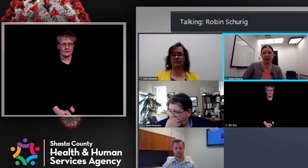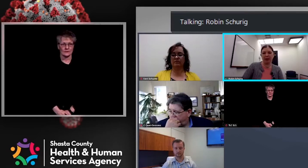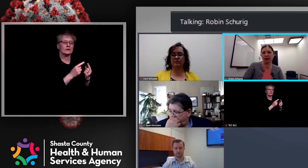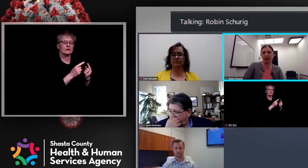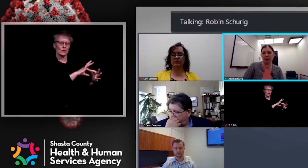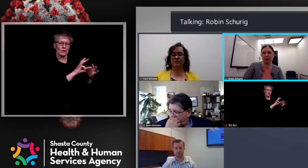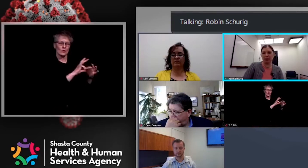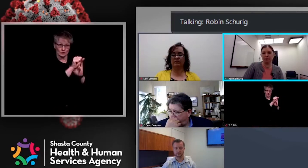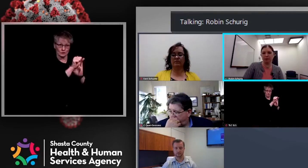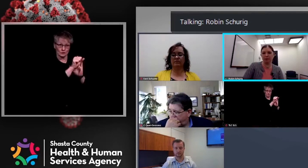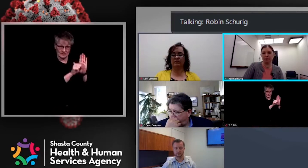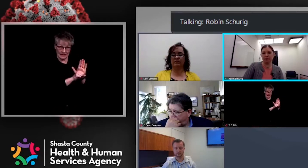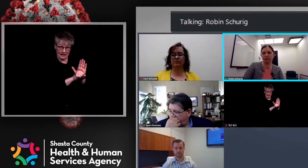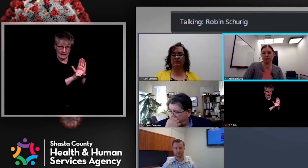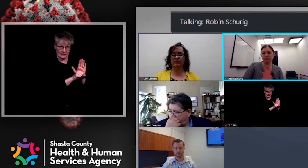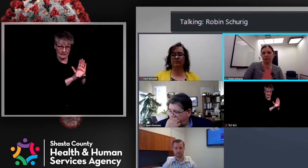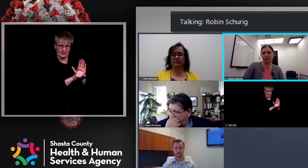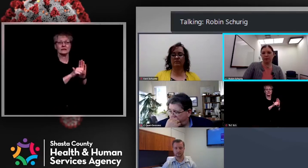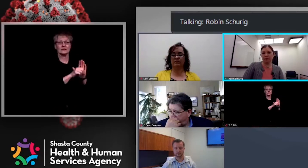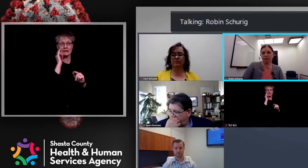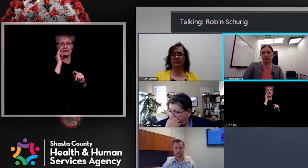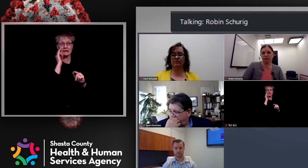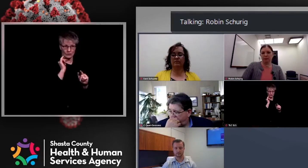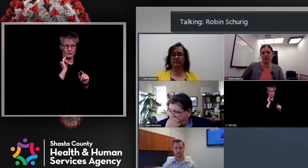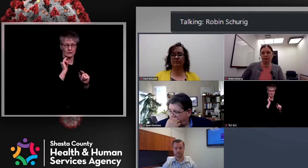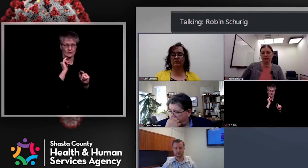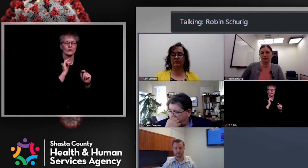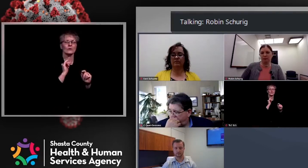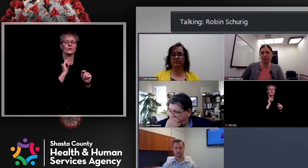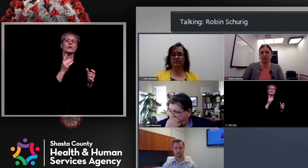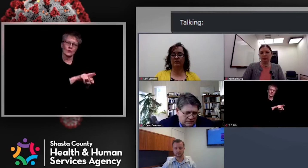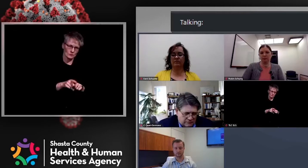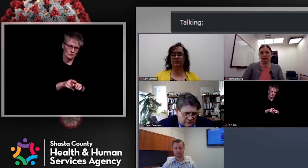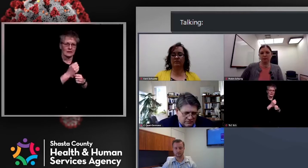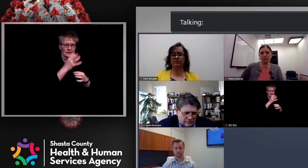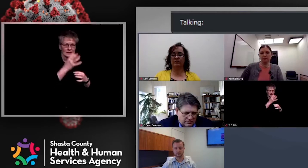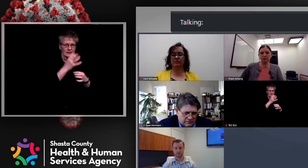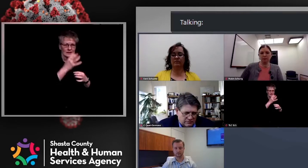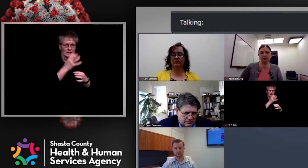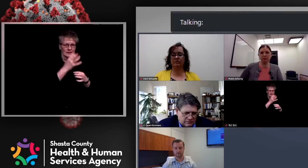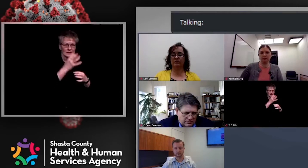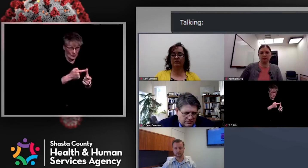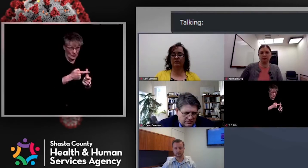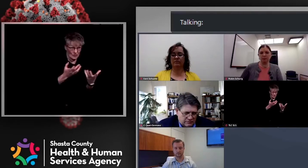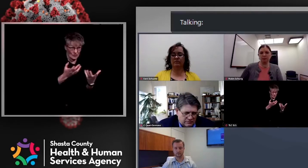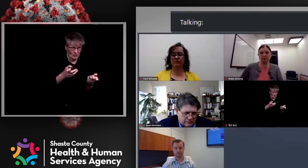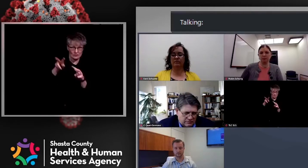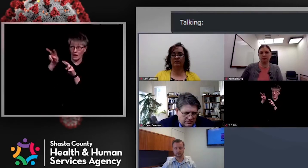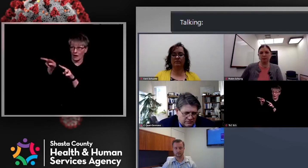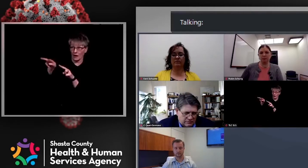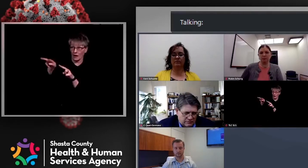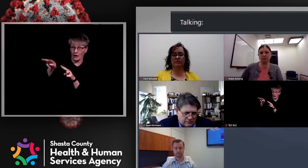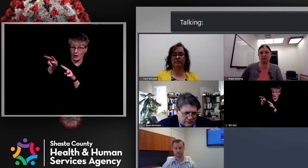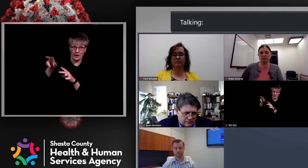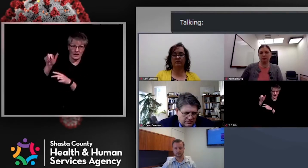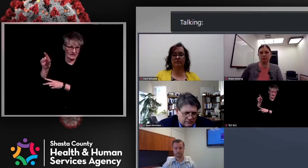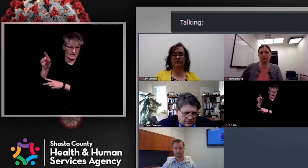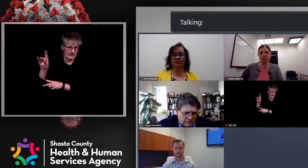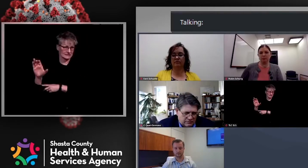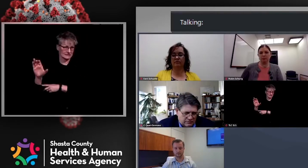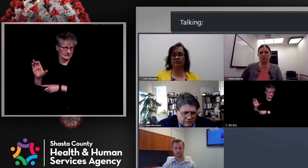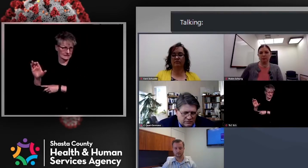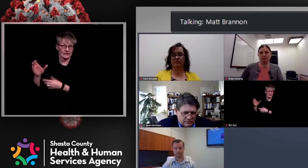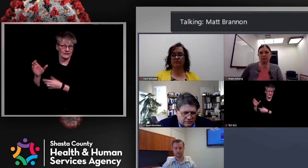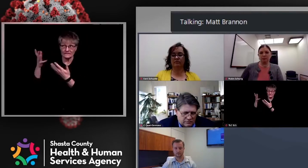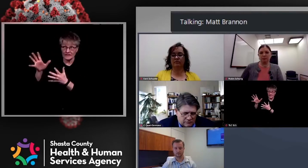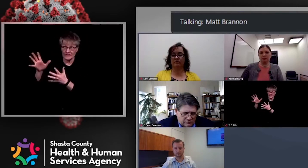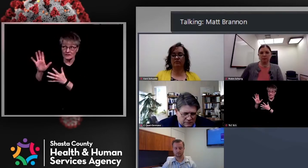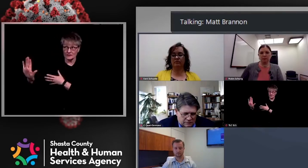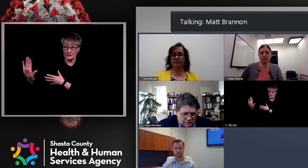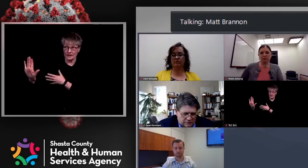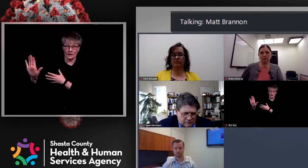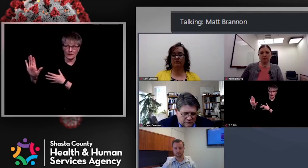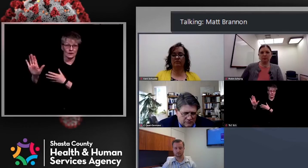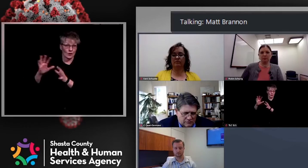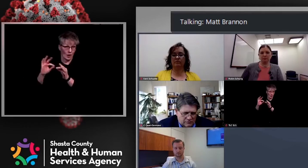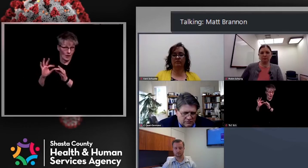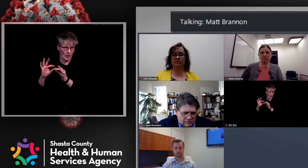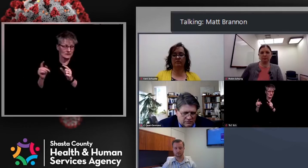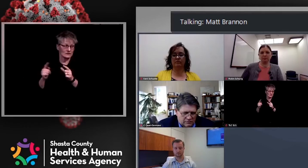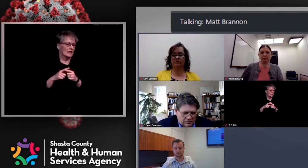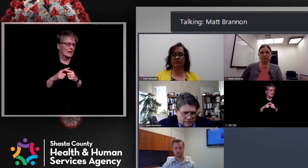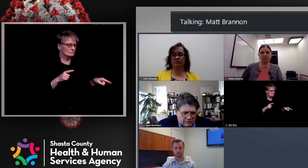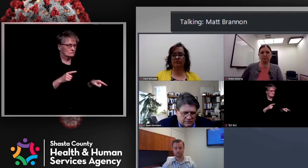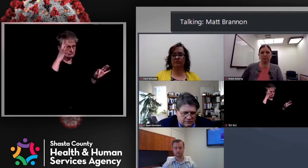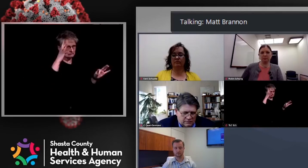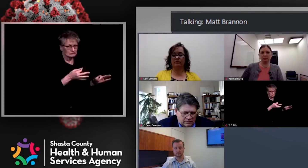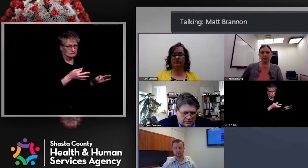today or early tomorrow. Thanks. And I was also wondering, about what